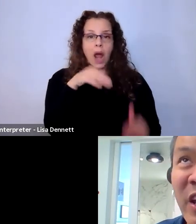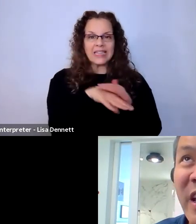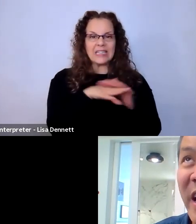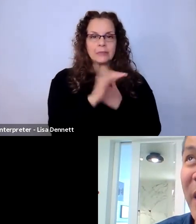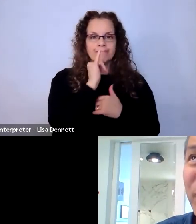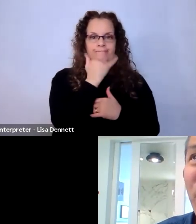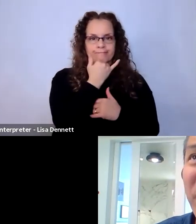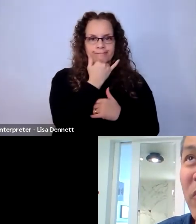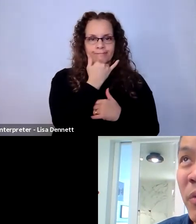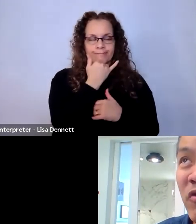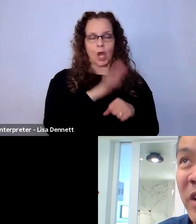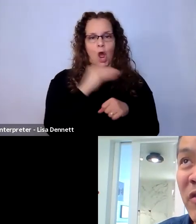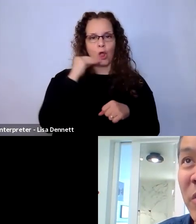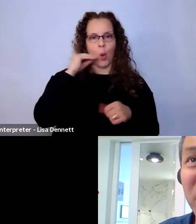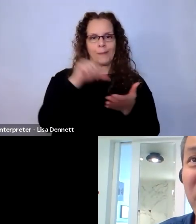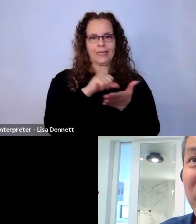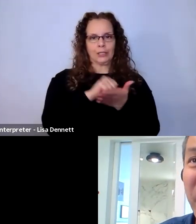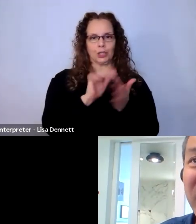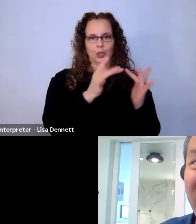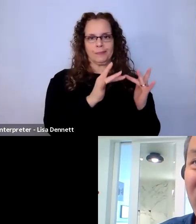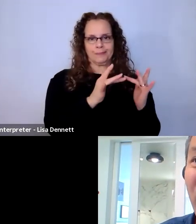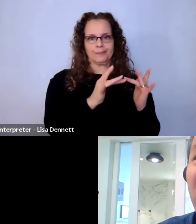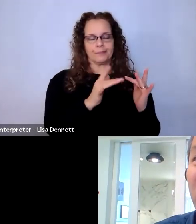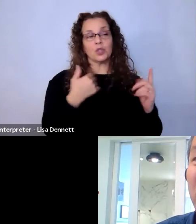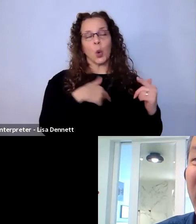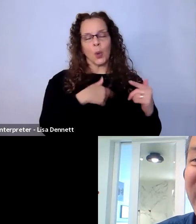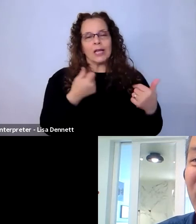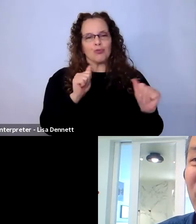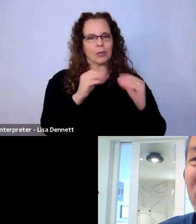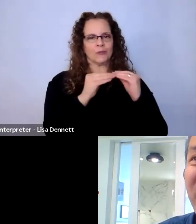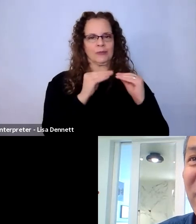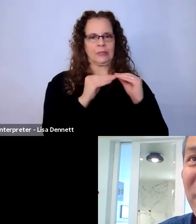So we're we're trying to do something about that so react native took took